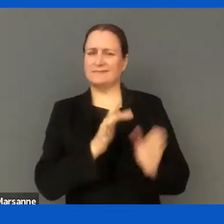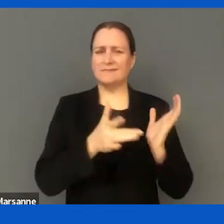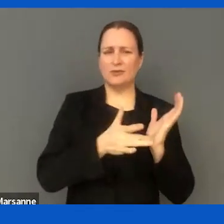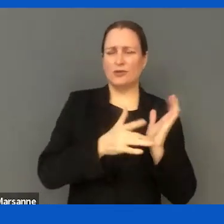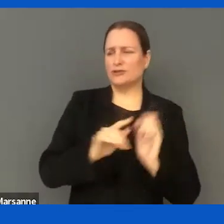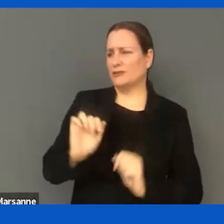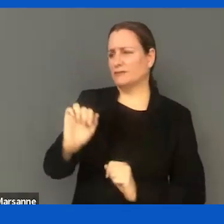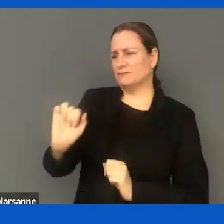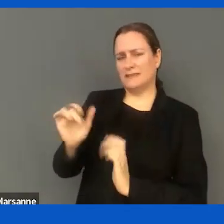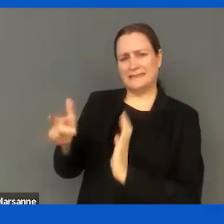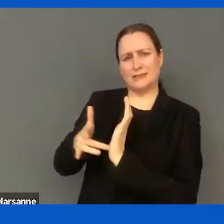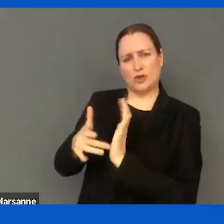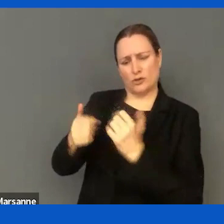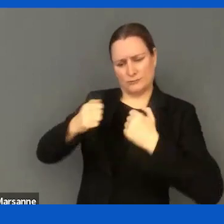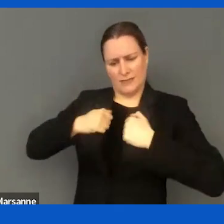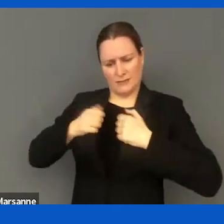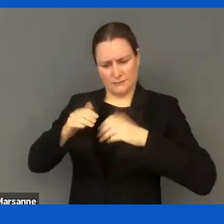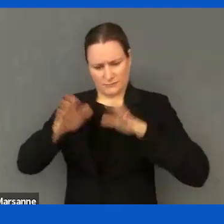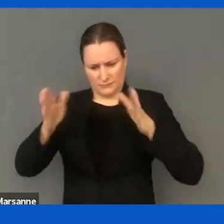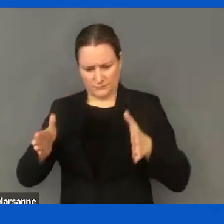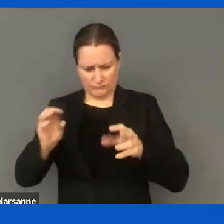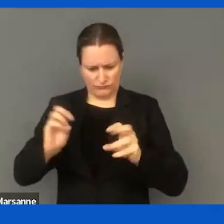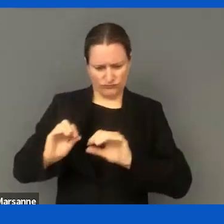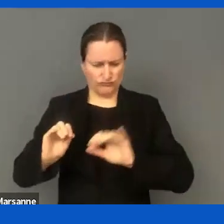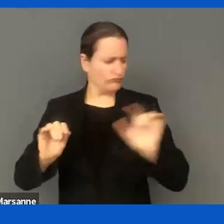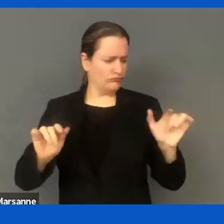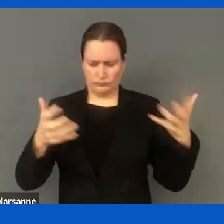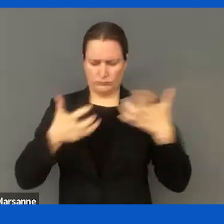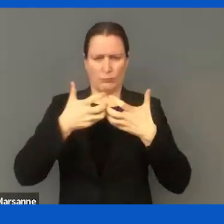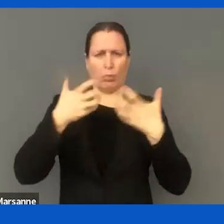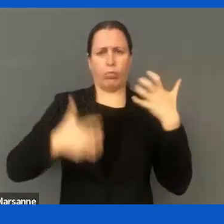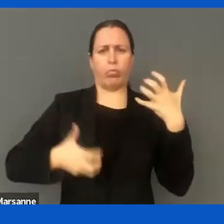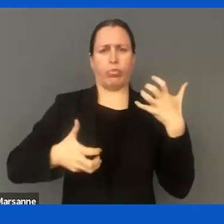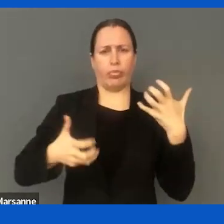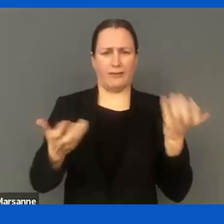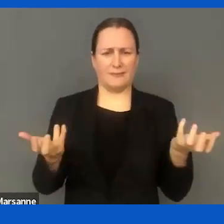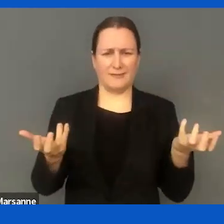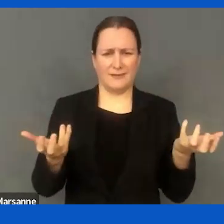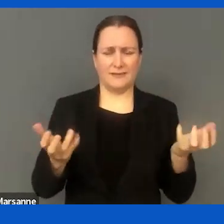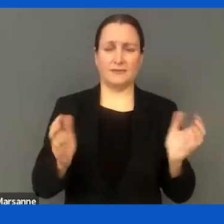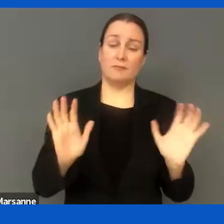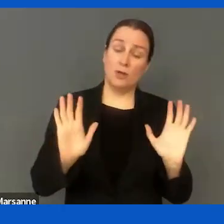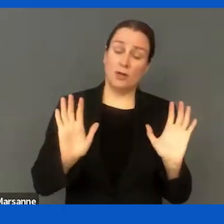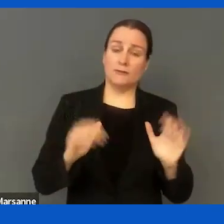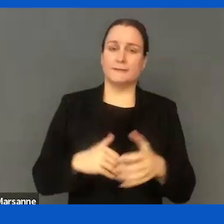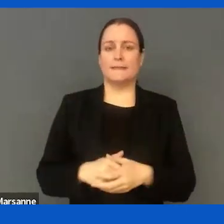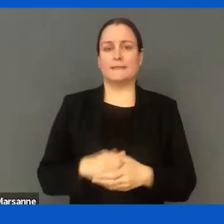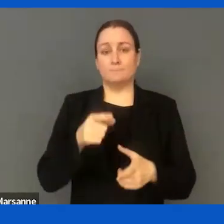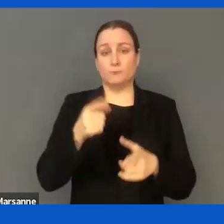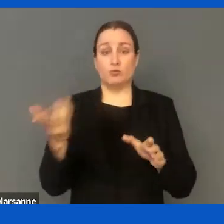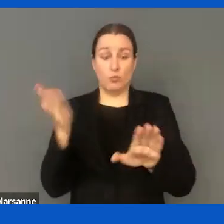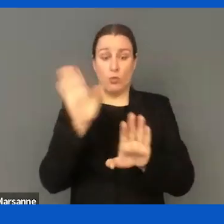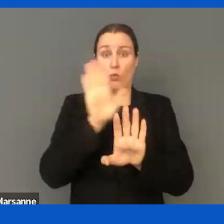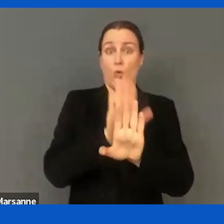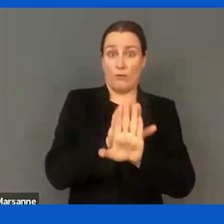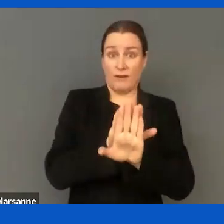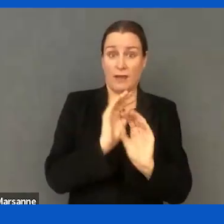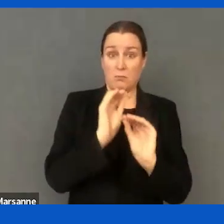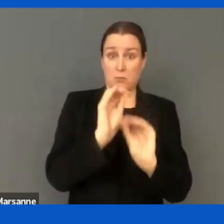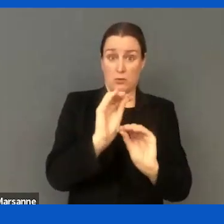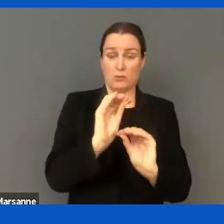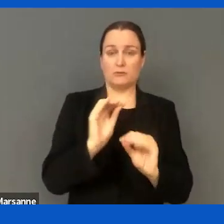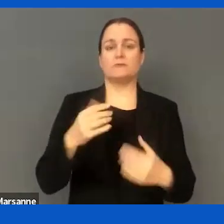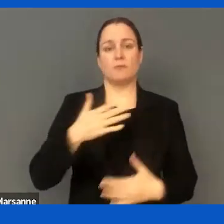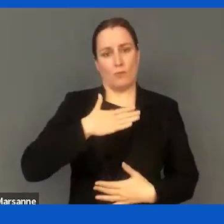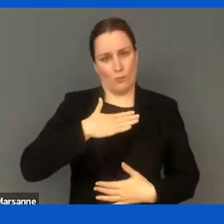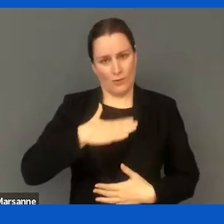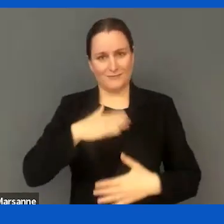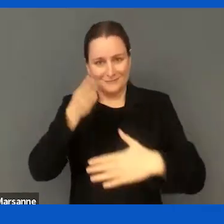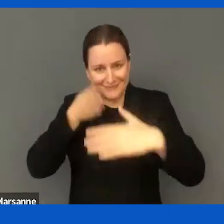Why people choose the solution? Sometimes because seems that you can see accessibility, a few topics